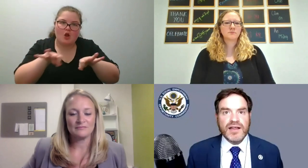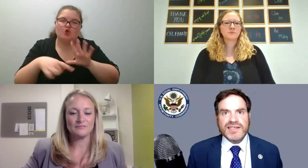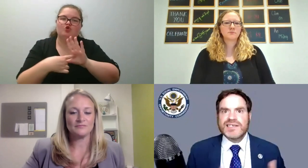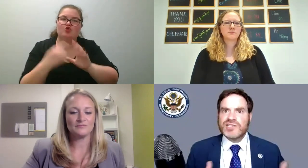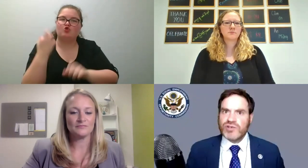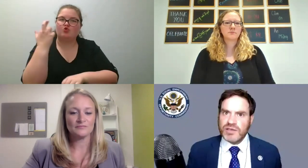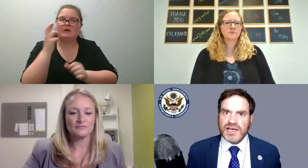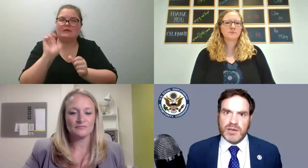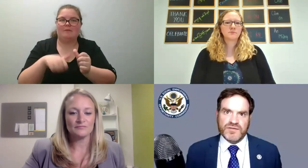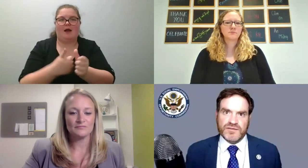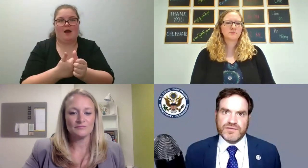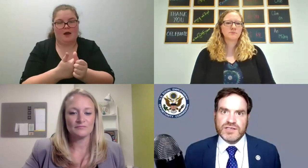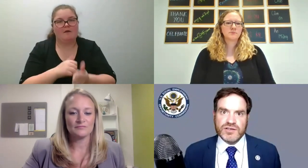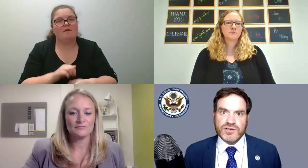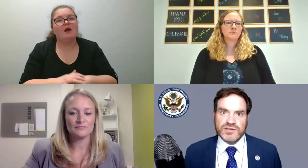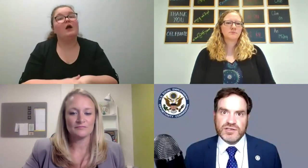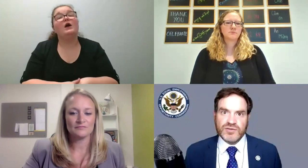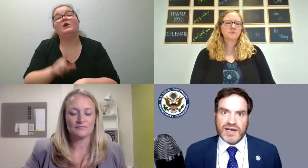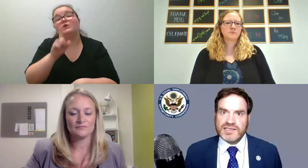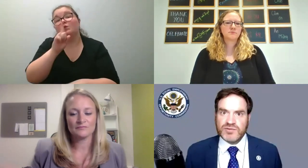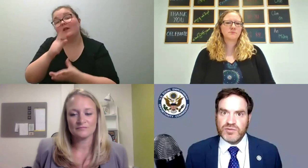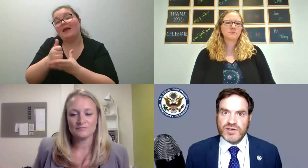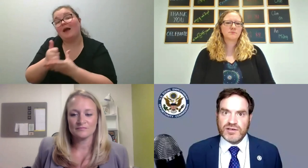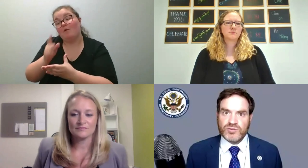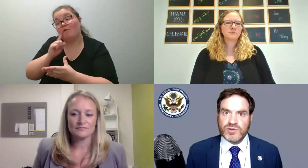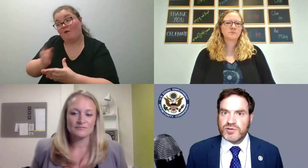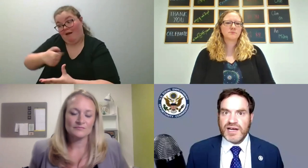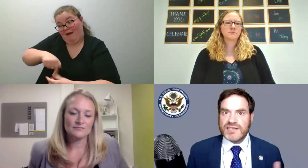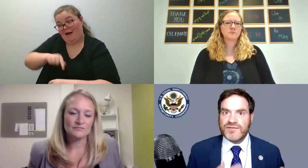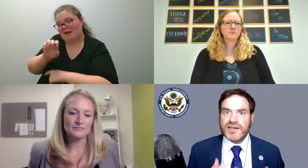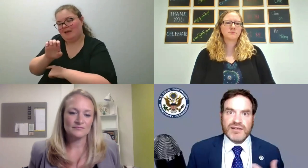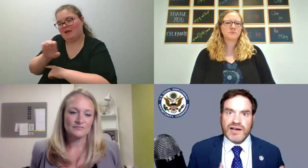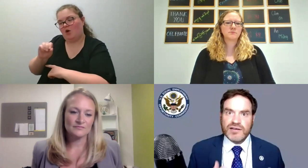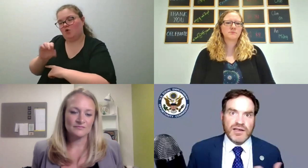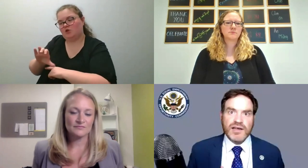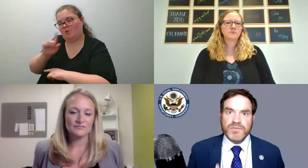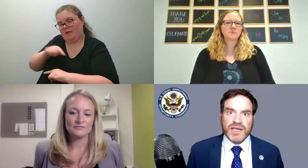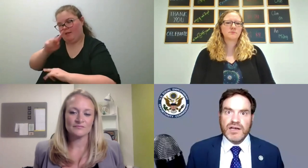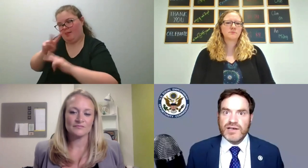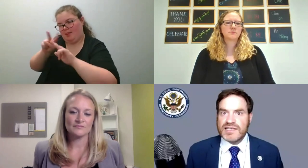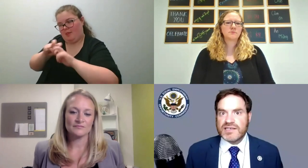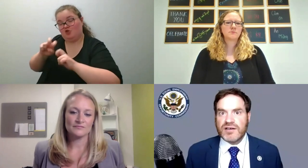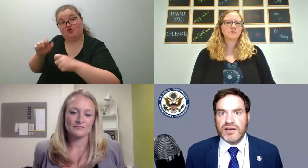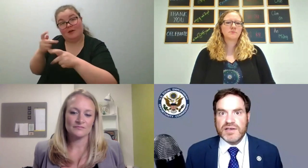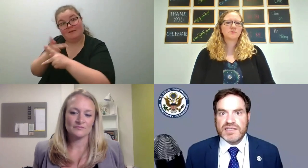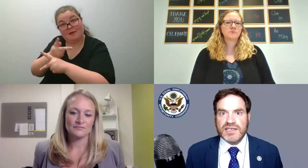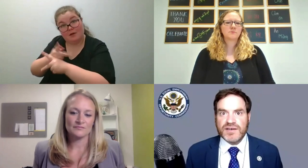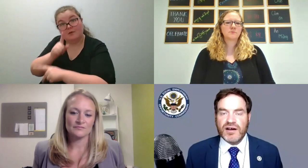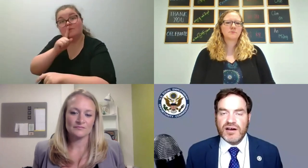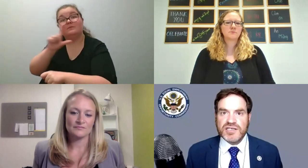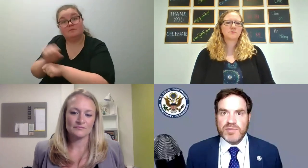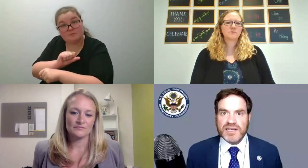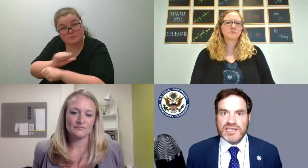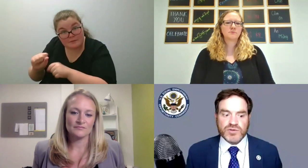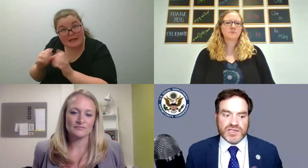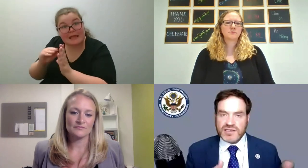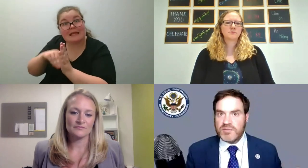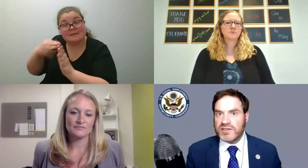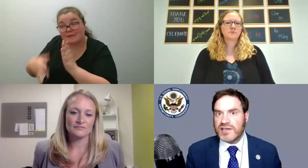That's extremely helpful to us when we're trying to figure out, is this going to be a significant hardship? Because we're just going to be looking